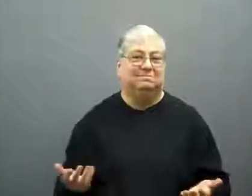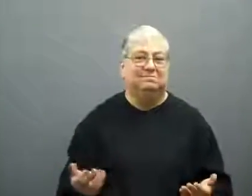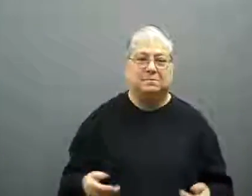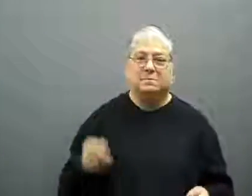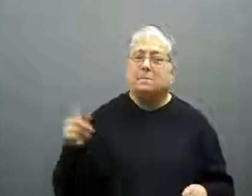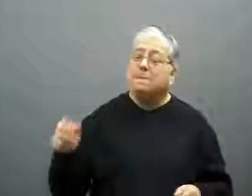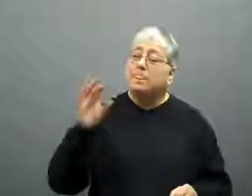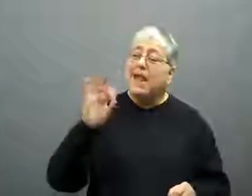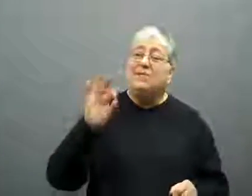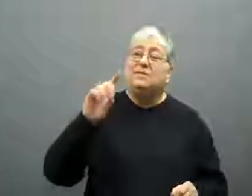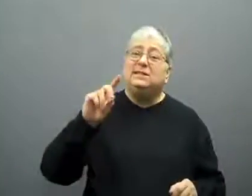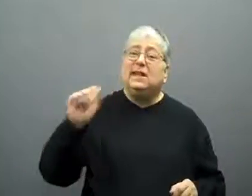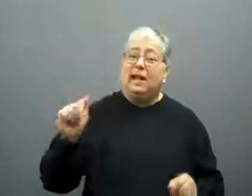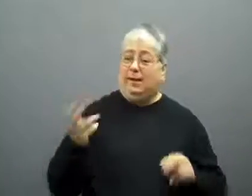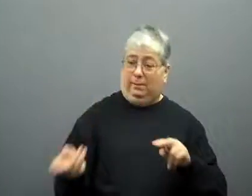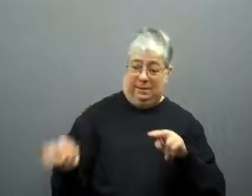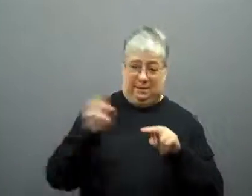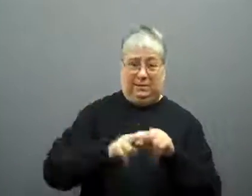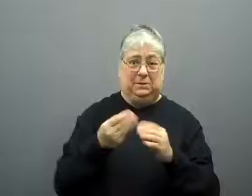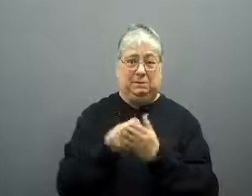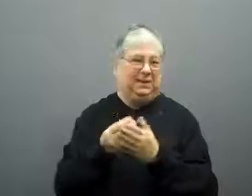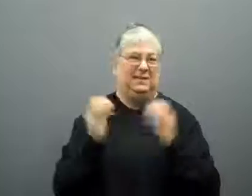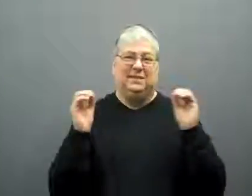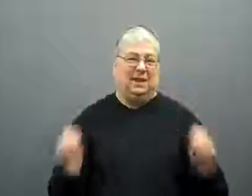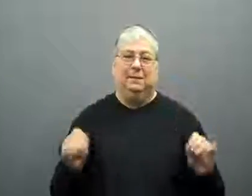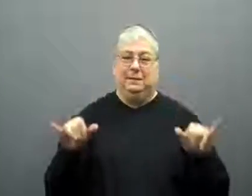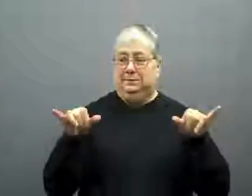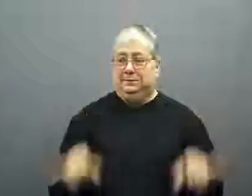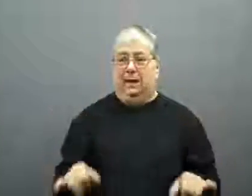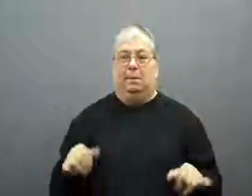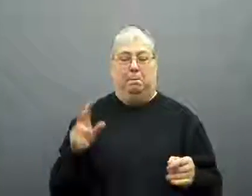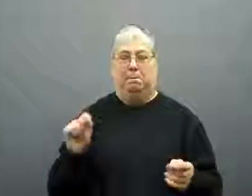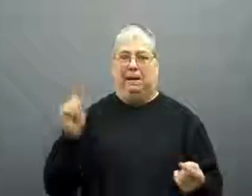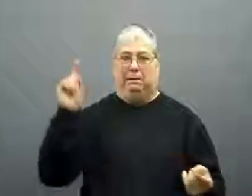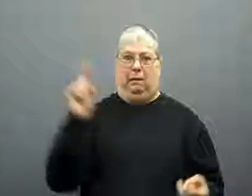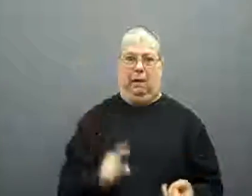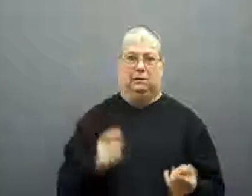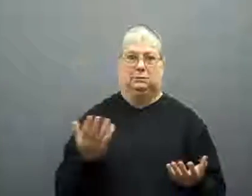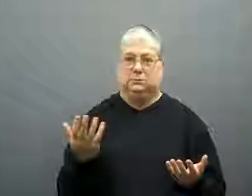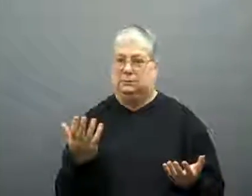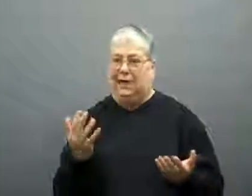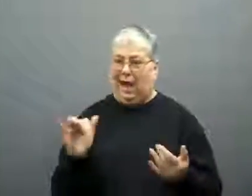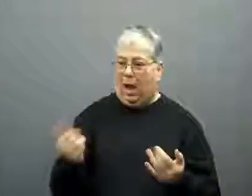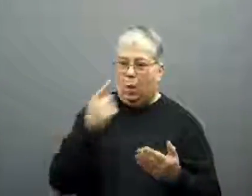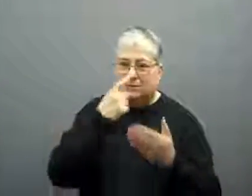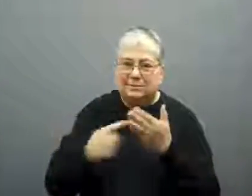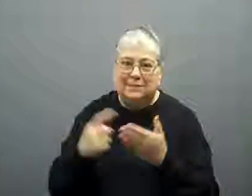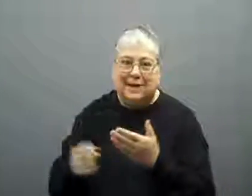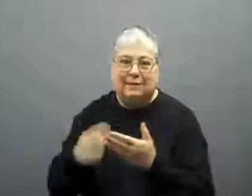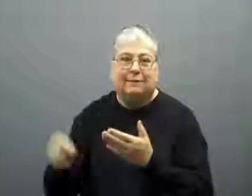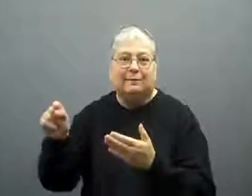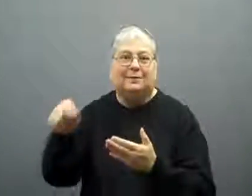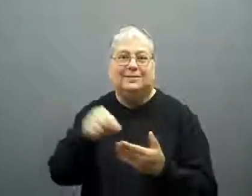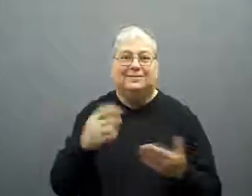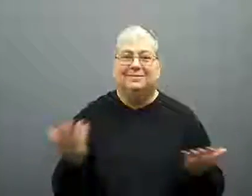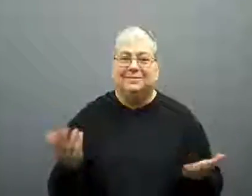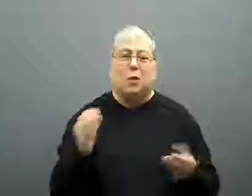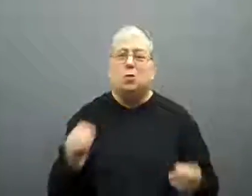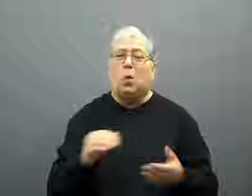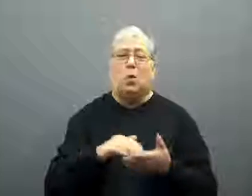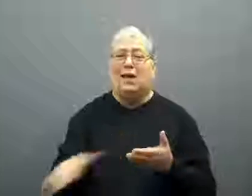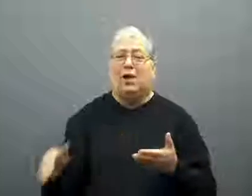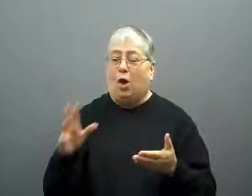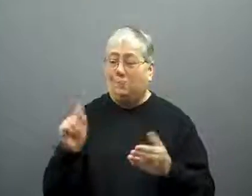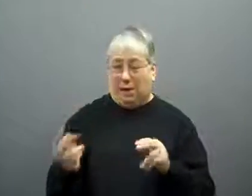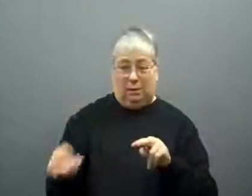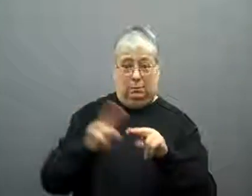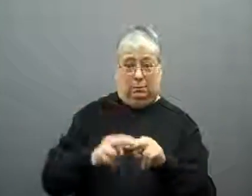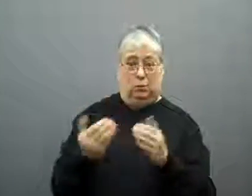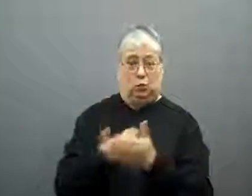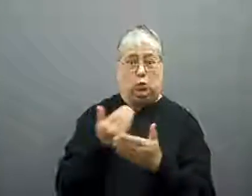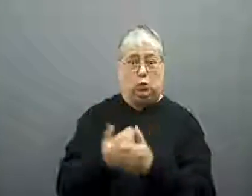The FDA would not get any increased funds so inspections would be reduced.